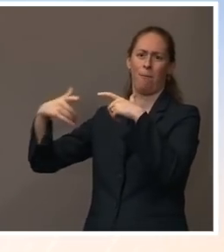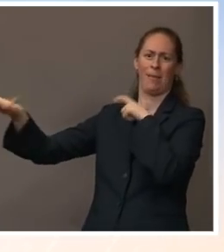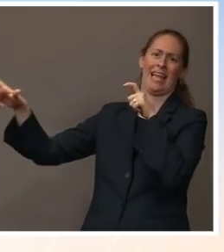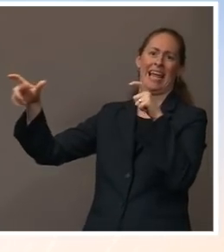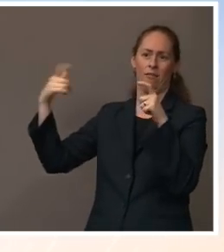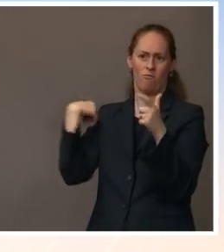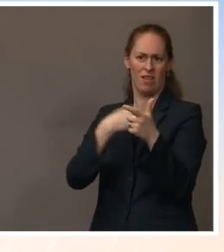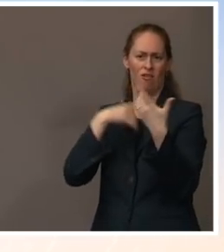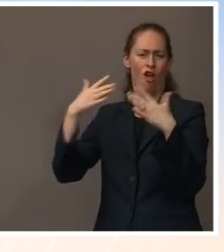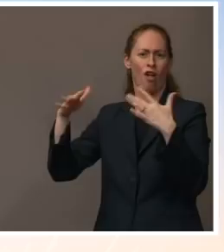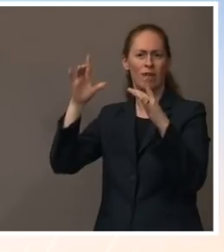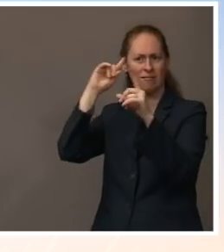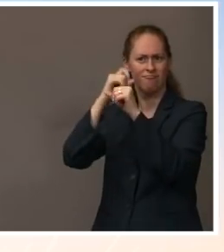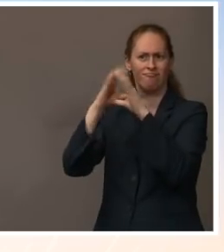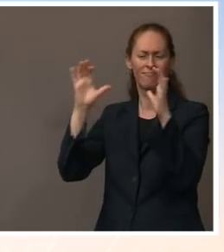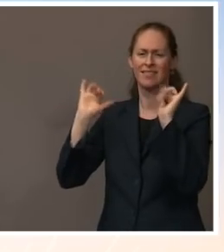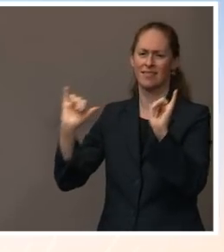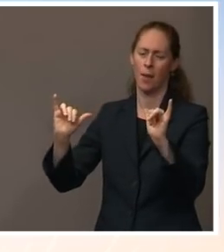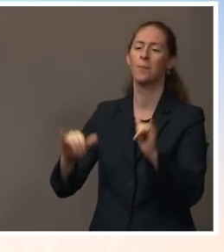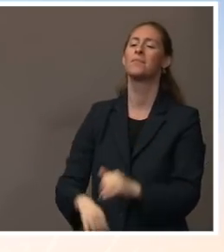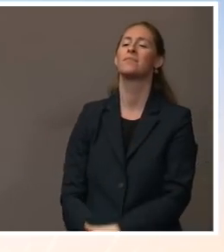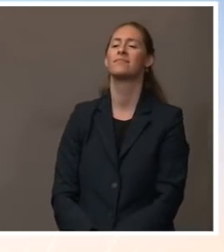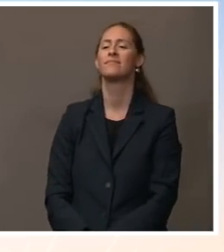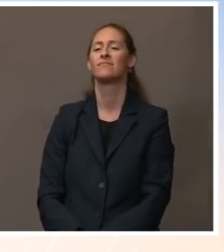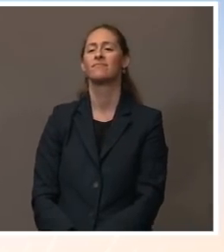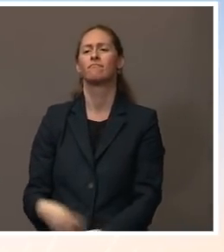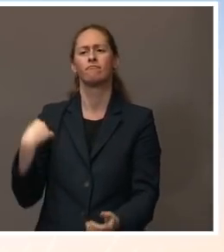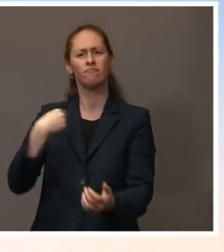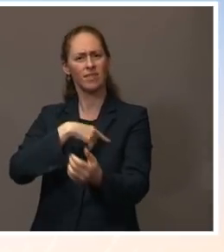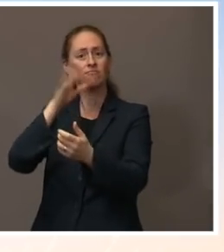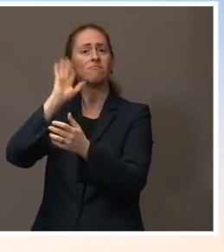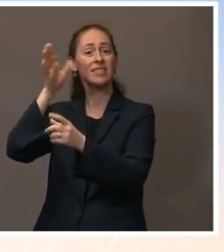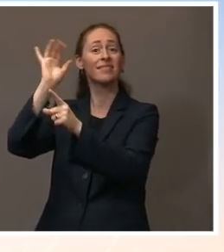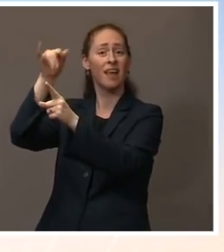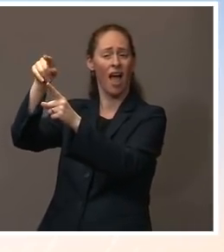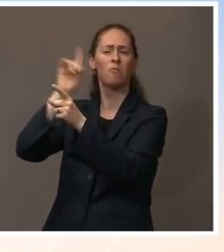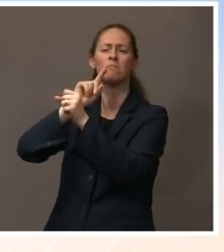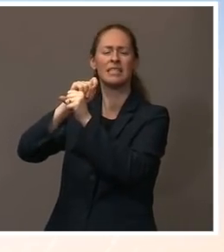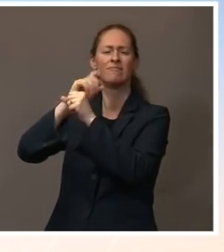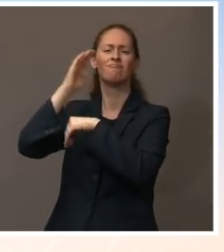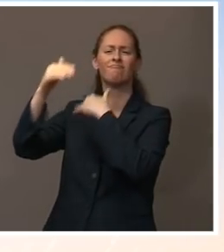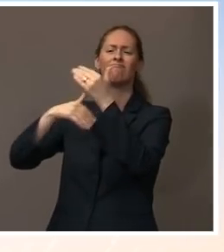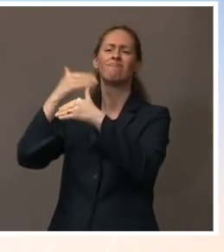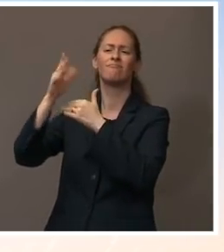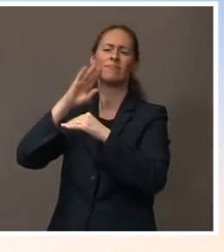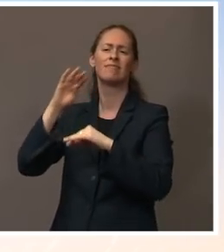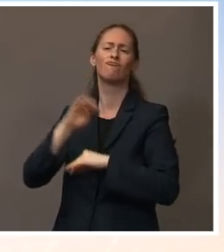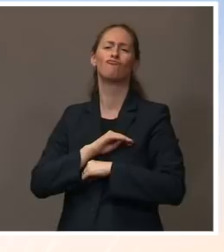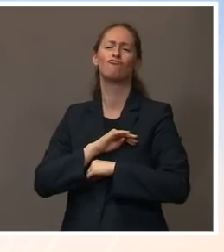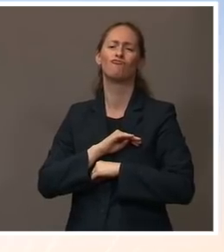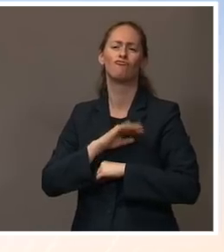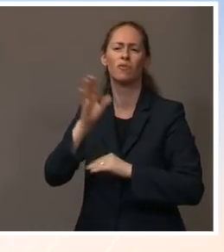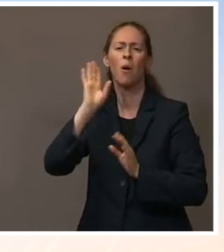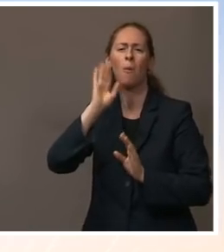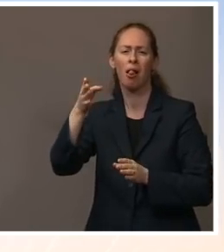and we are expected to meet that goal just a couple of weeks after July 4th. And, in fact, at this point, as of today,